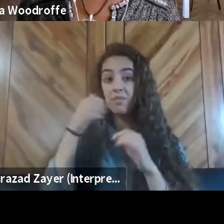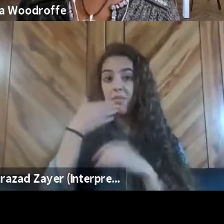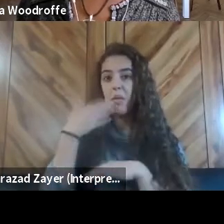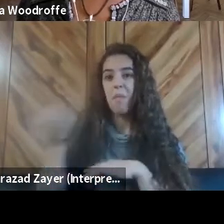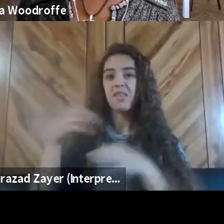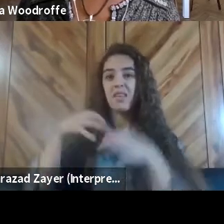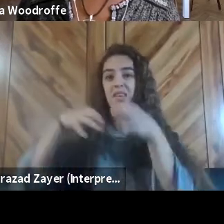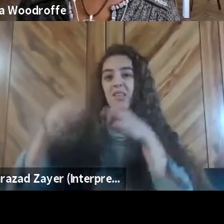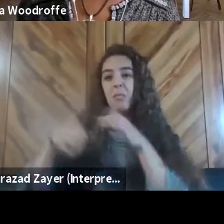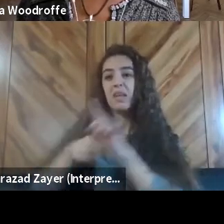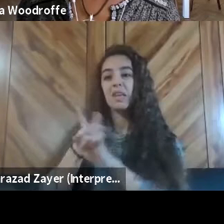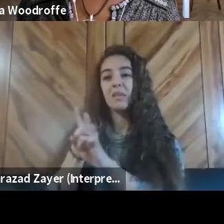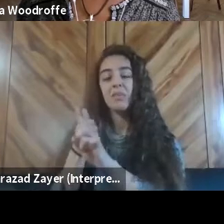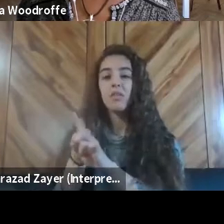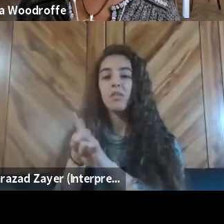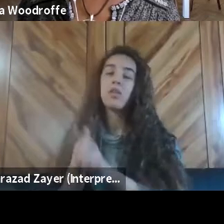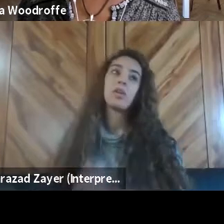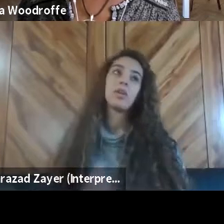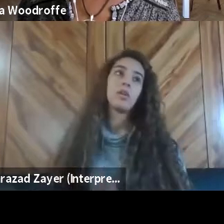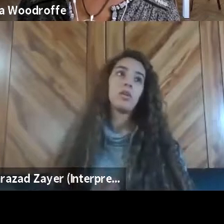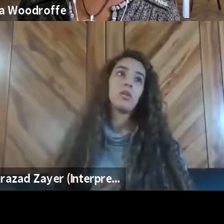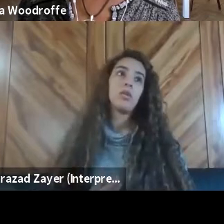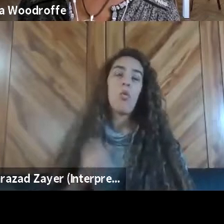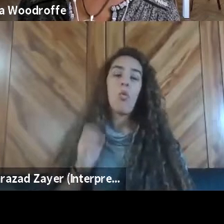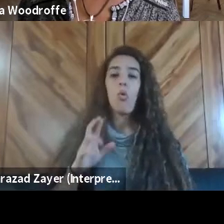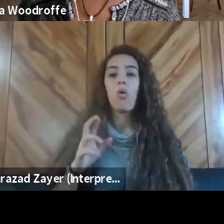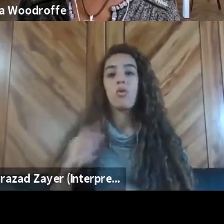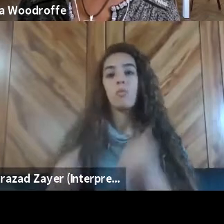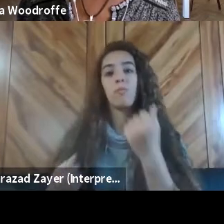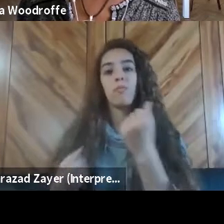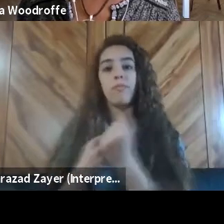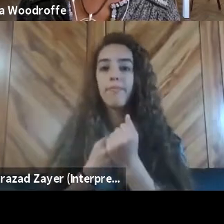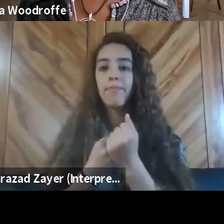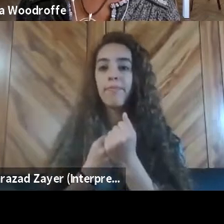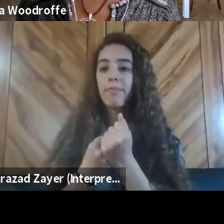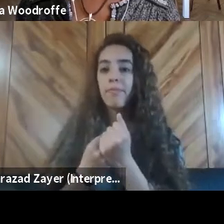themselves or fighting for themselves, or, you know,